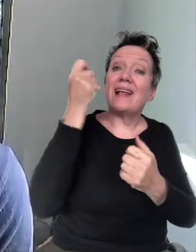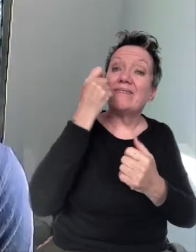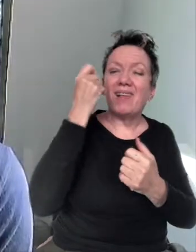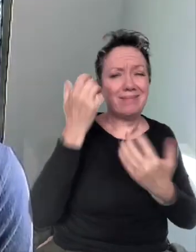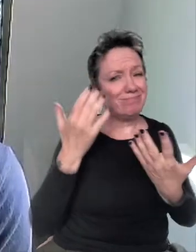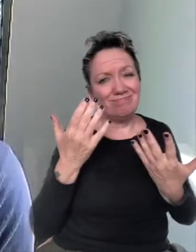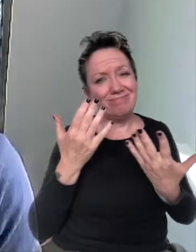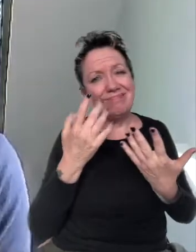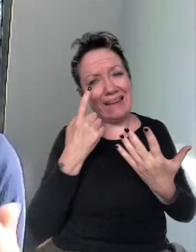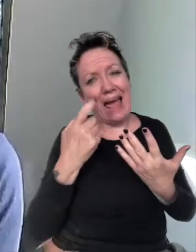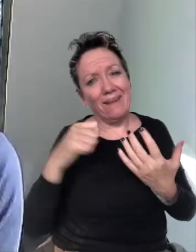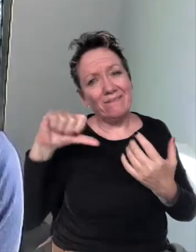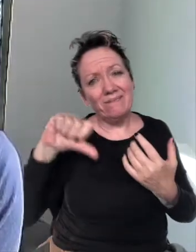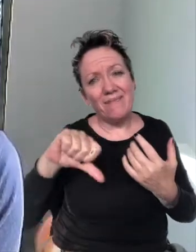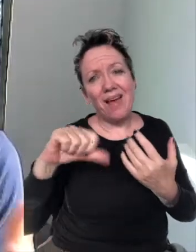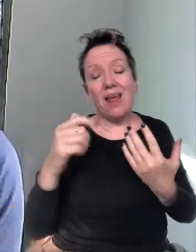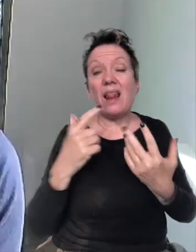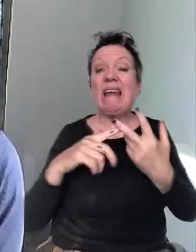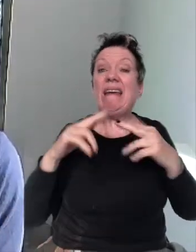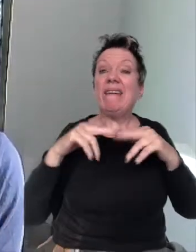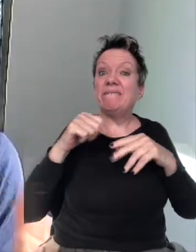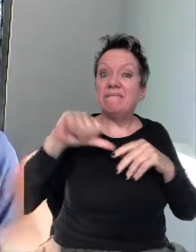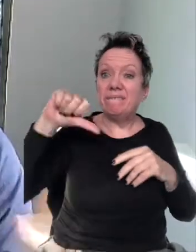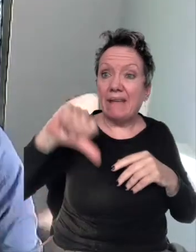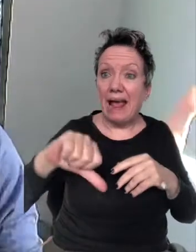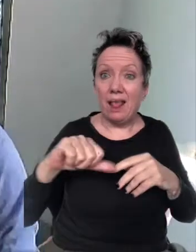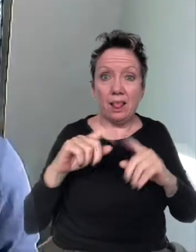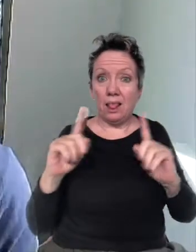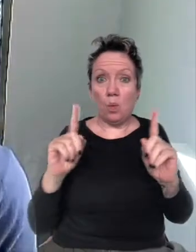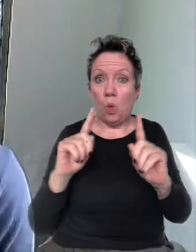Um, and what we do when it doesn't, when it feels, what, and should we be